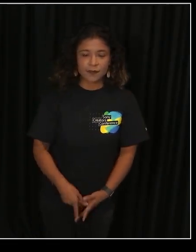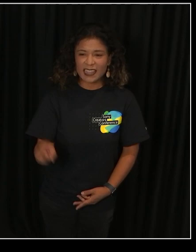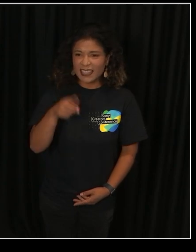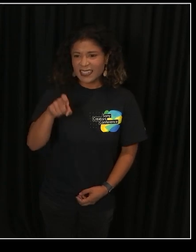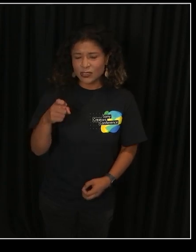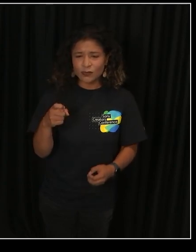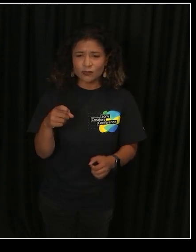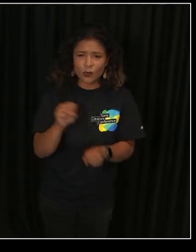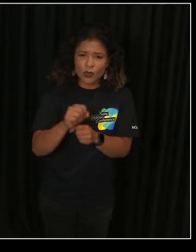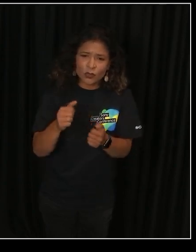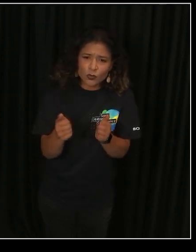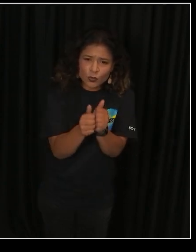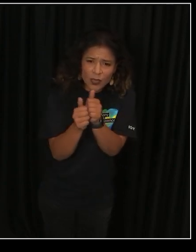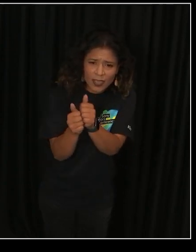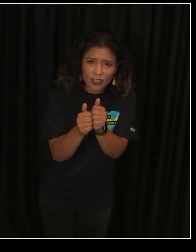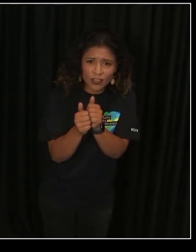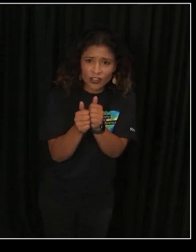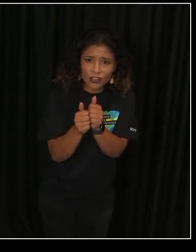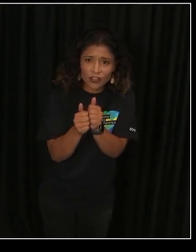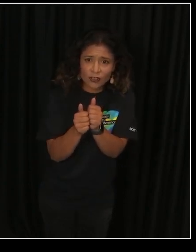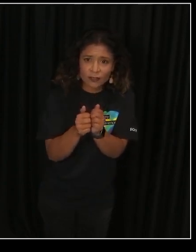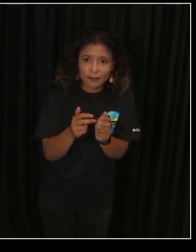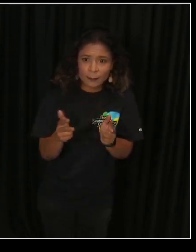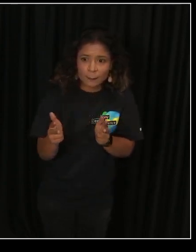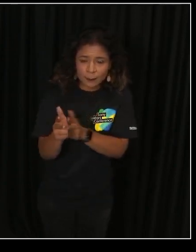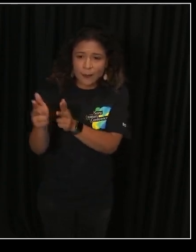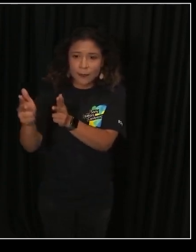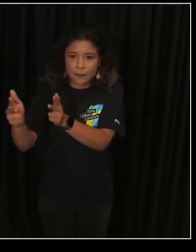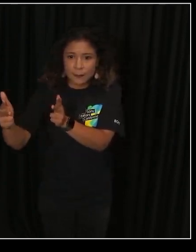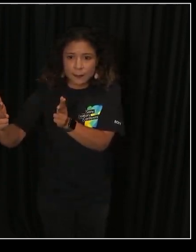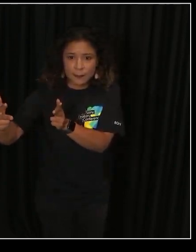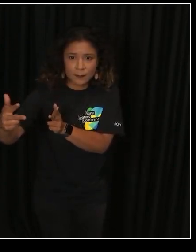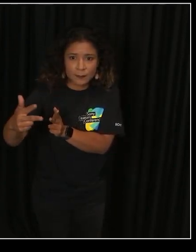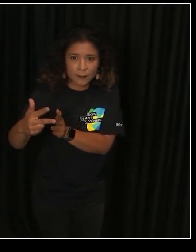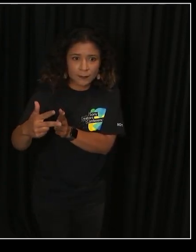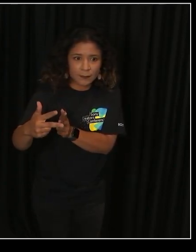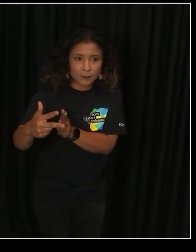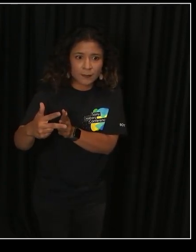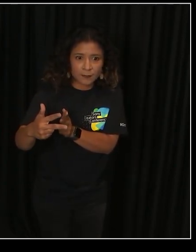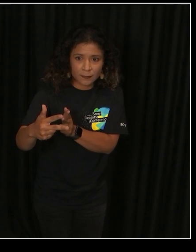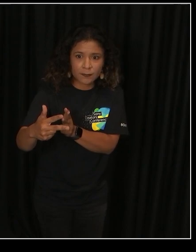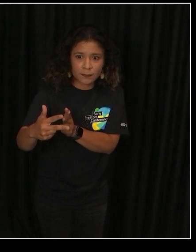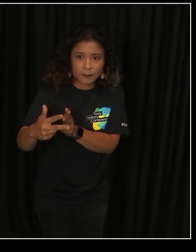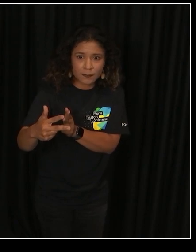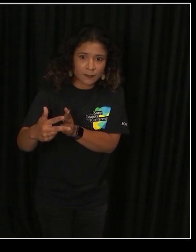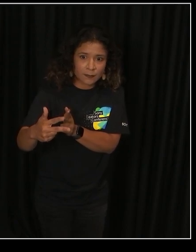because look at Orange, really close up to the back. Was there a bit of contact in the left hander? I think there was, Kokubun pushed on to the gravel.